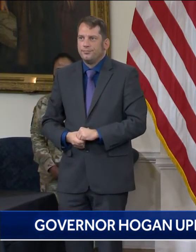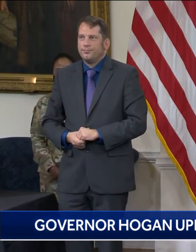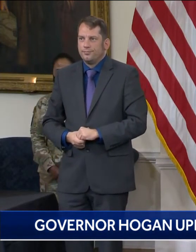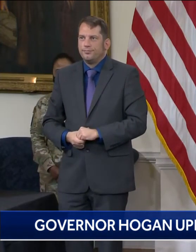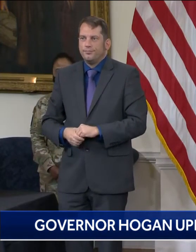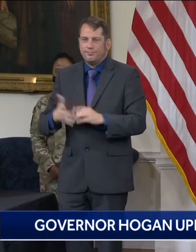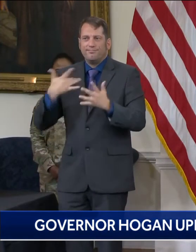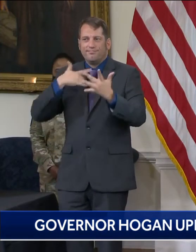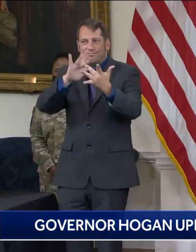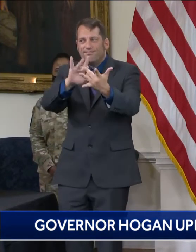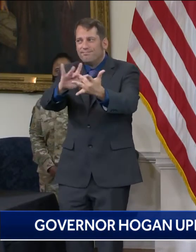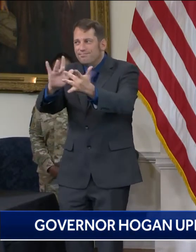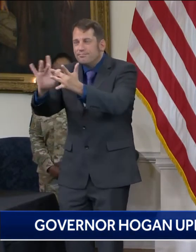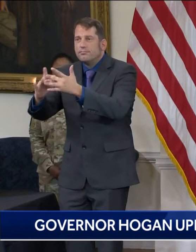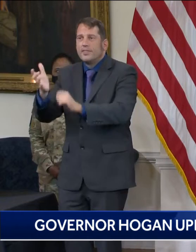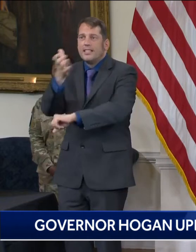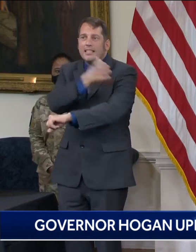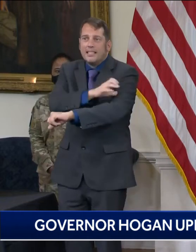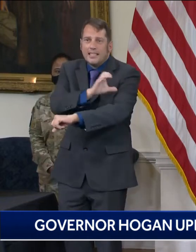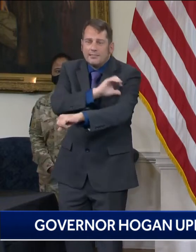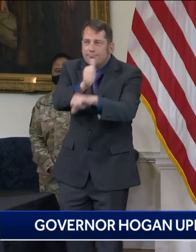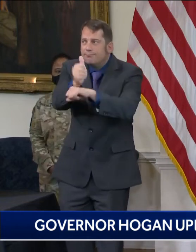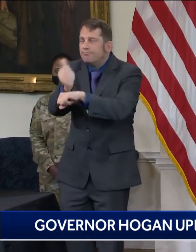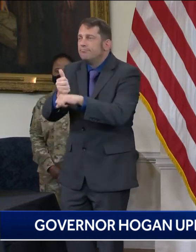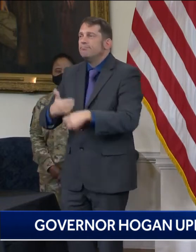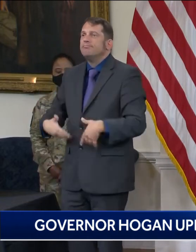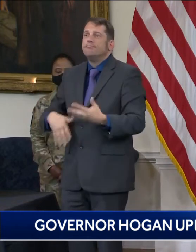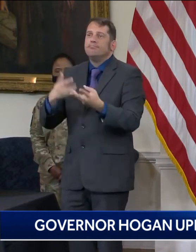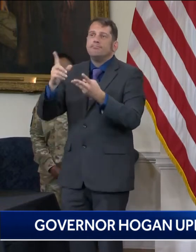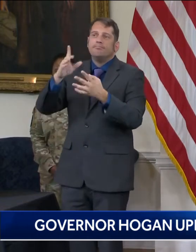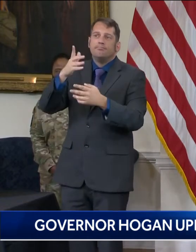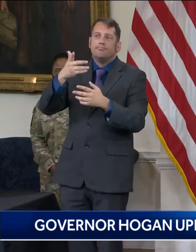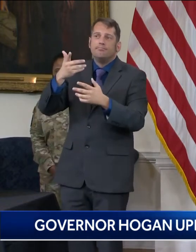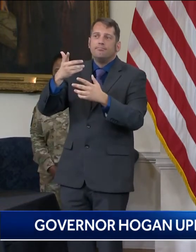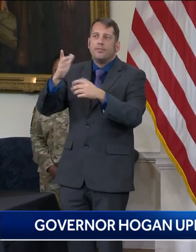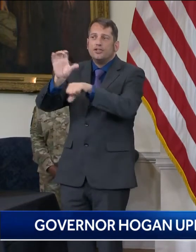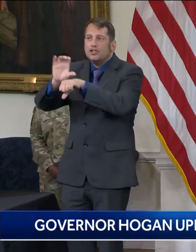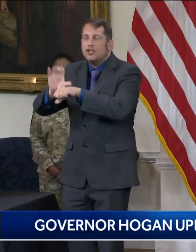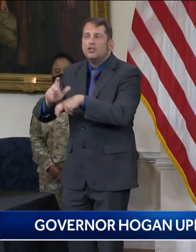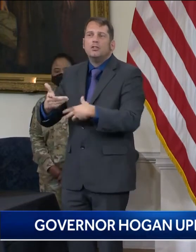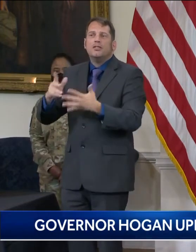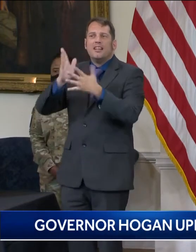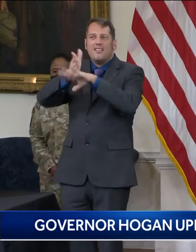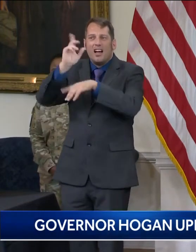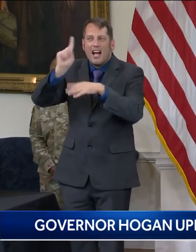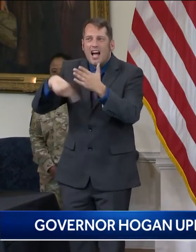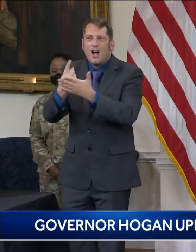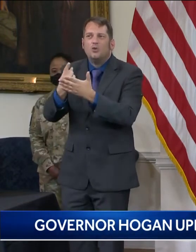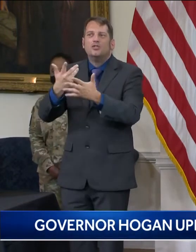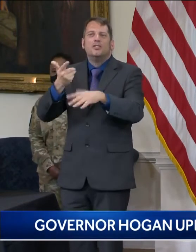FOLKS WHERE THEY ARE DOING IT AFTER HOURS BECAUSE PEOPLE CAN’T GET OFF WORK.